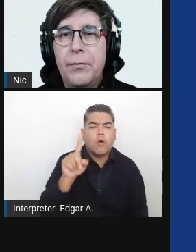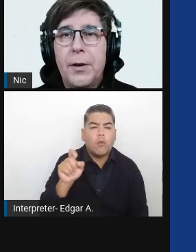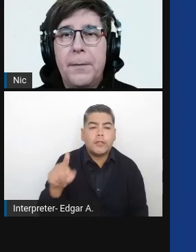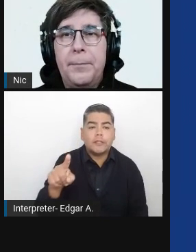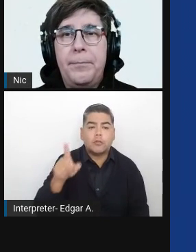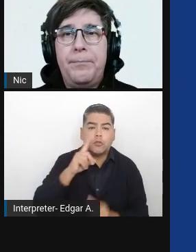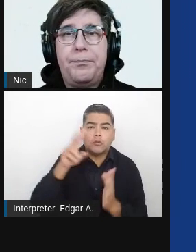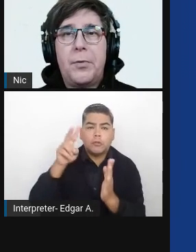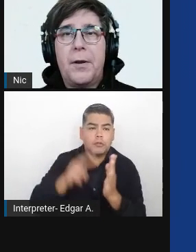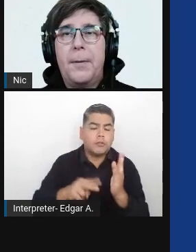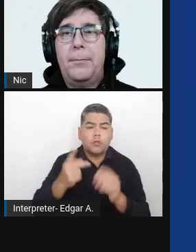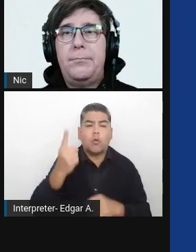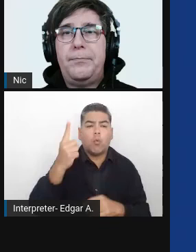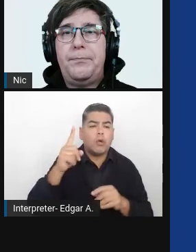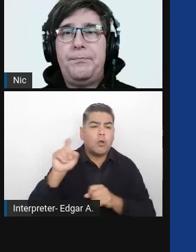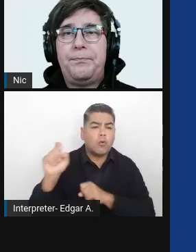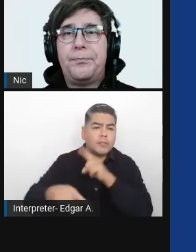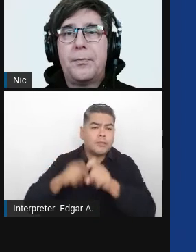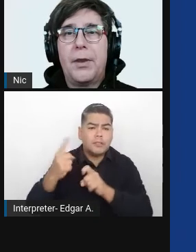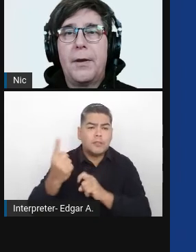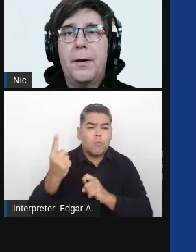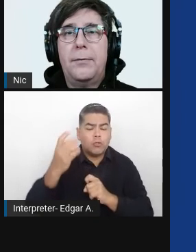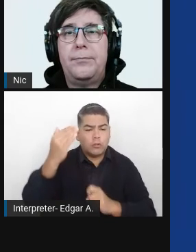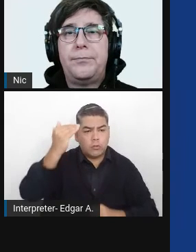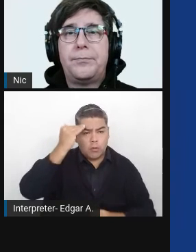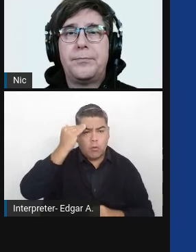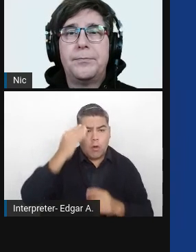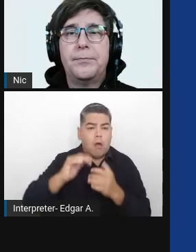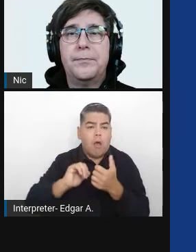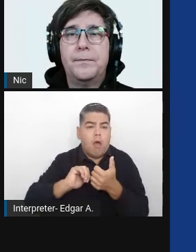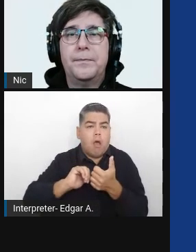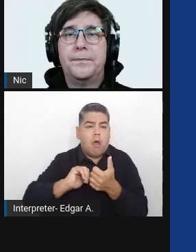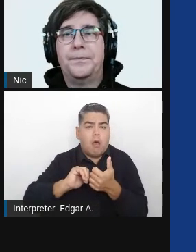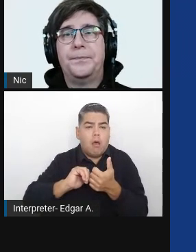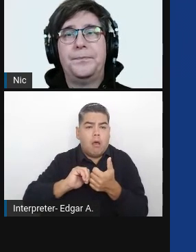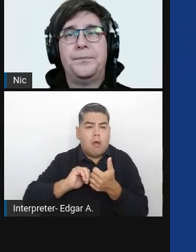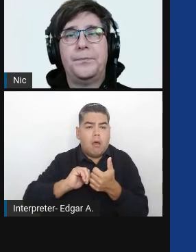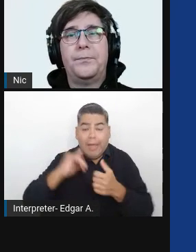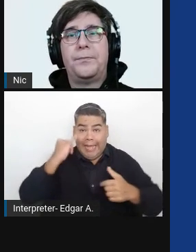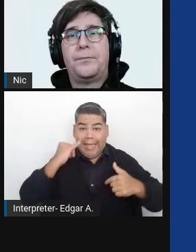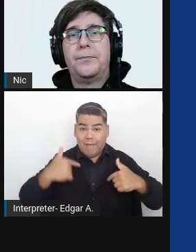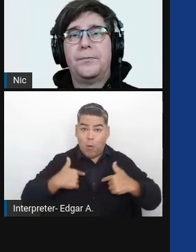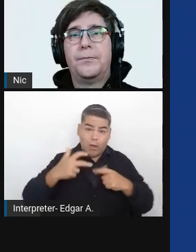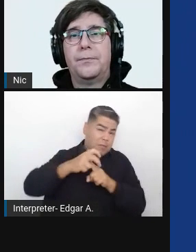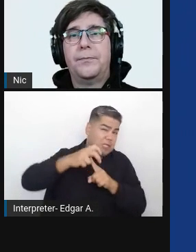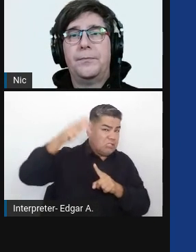The first question was someone wanted to know, how can somebody who wants to be a champion of accessibility get started?